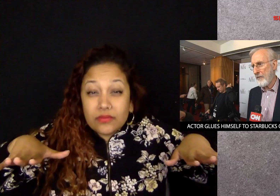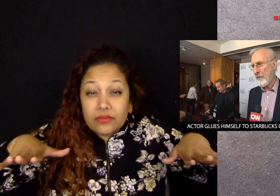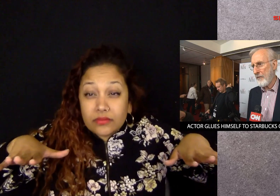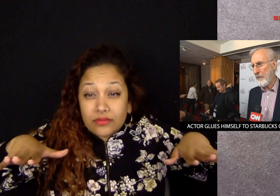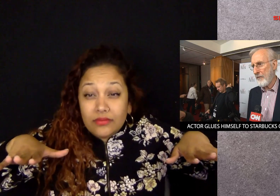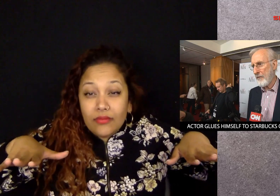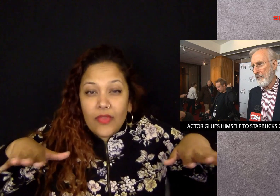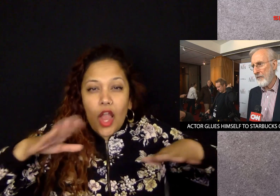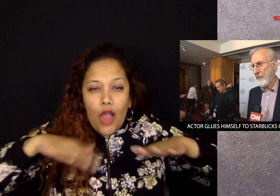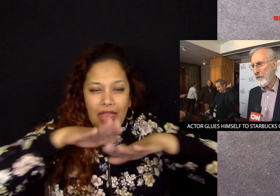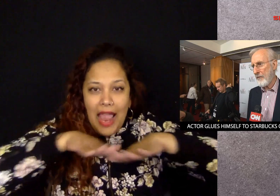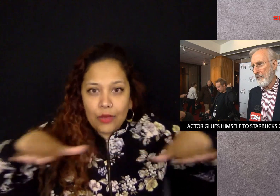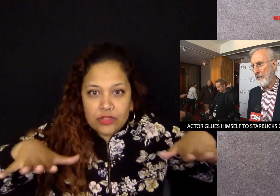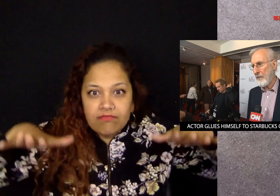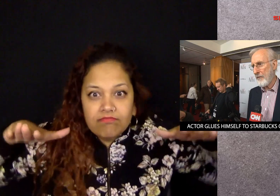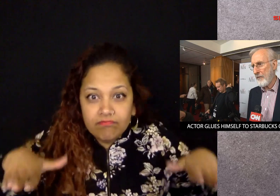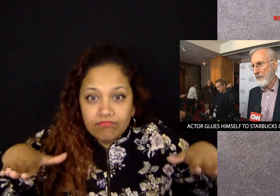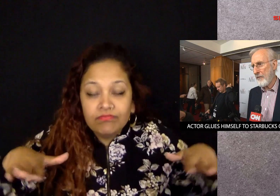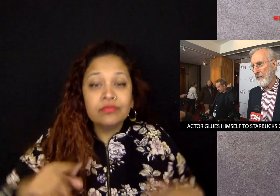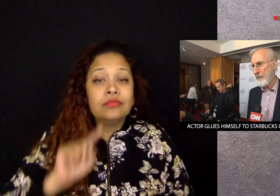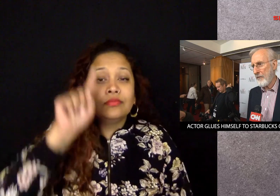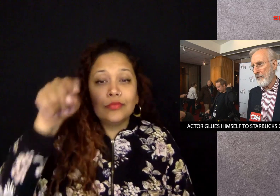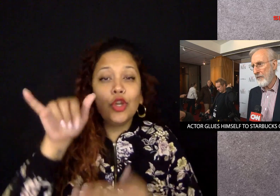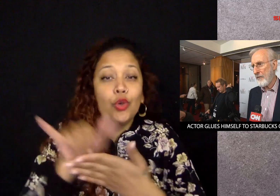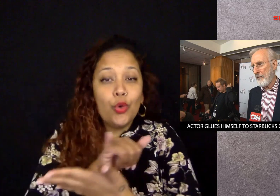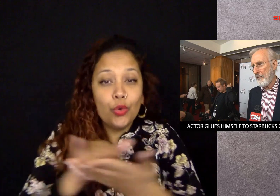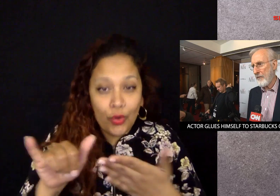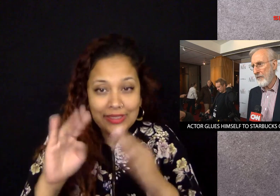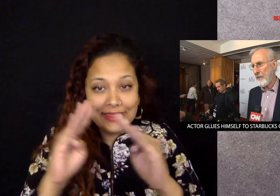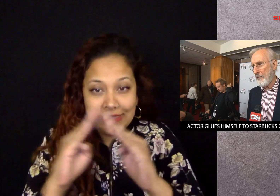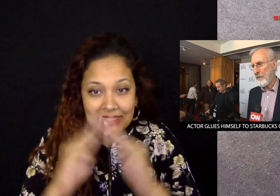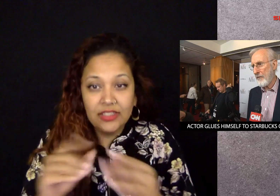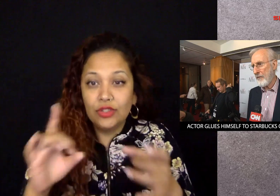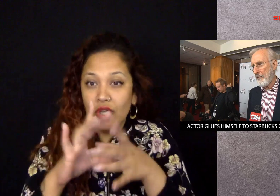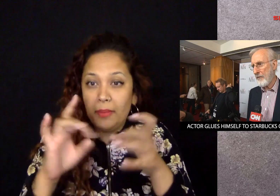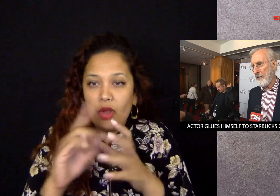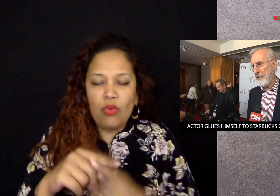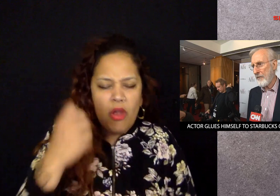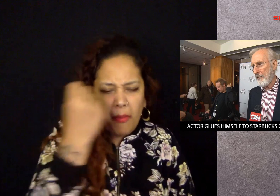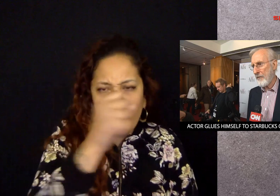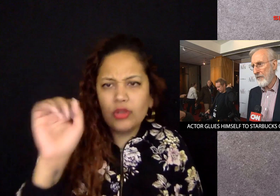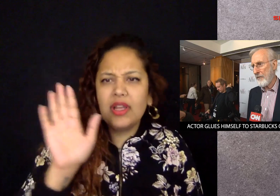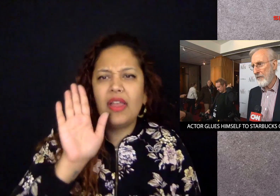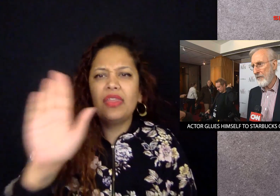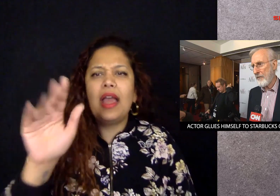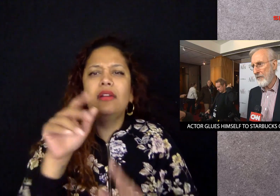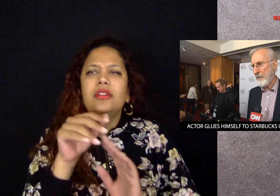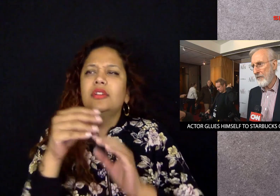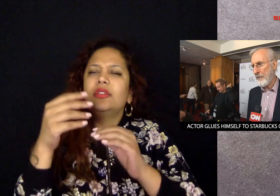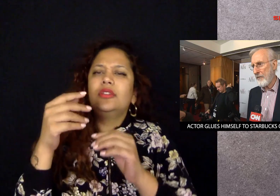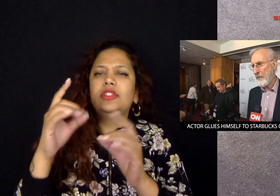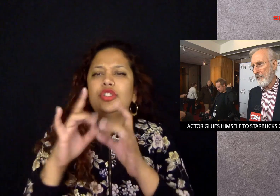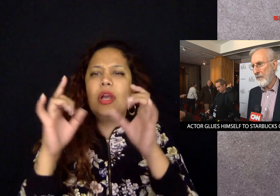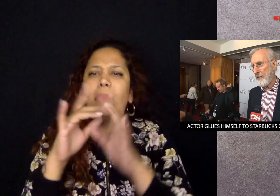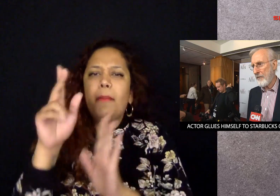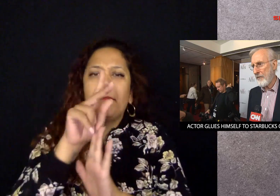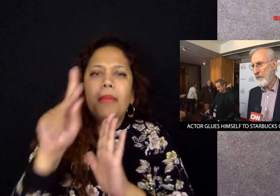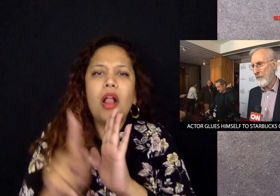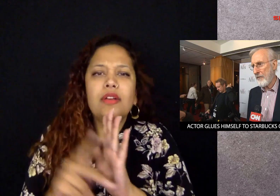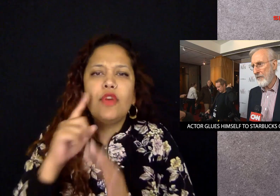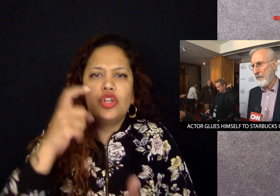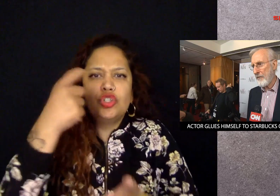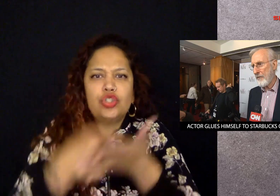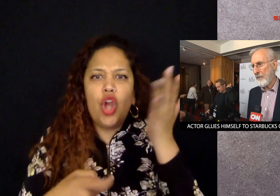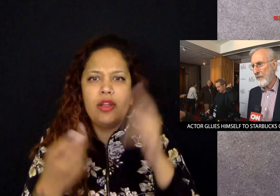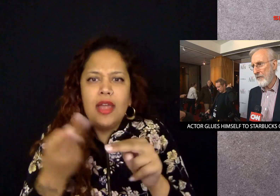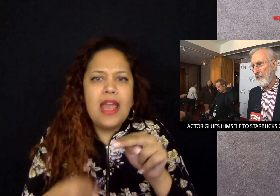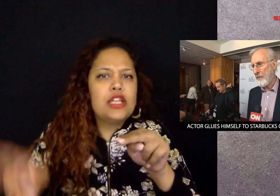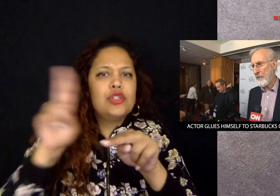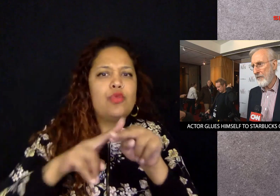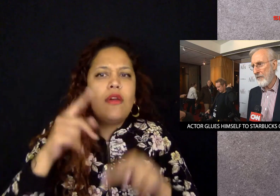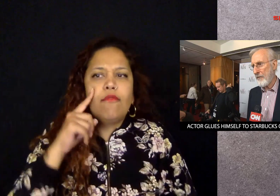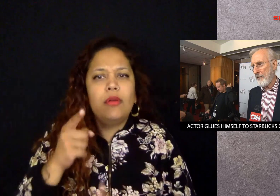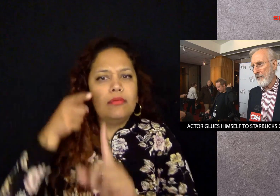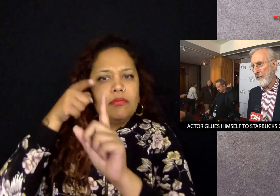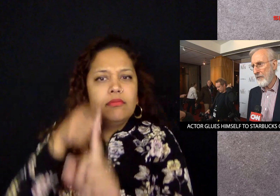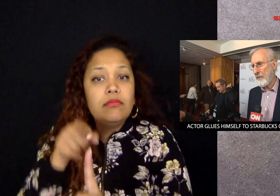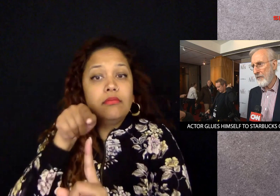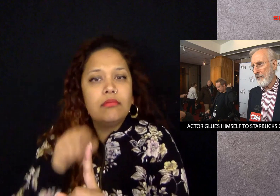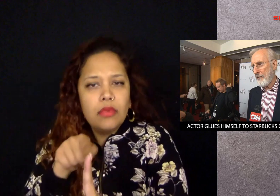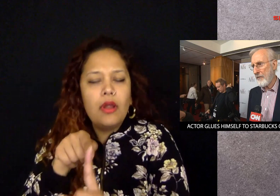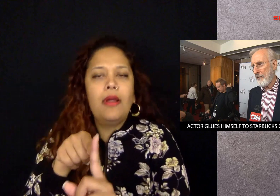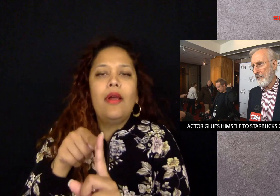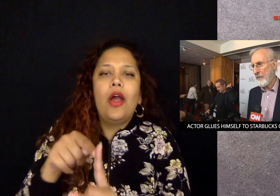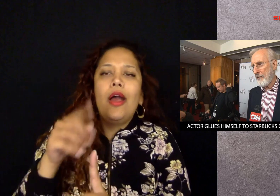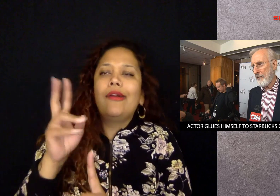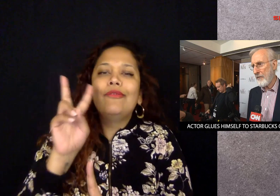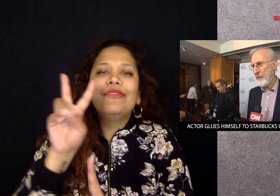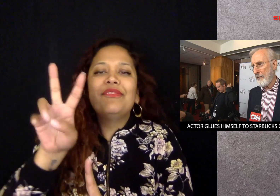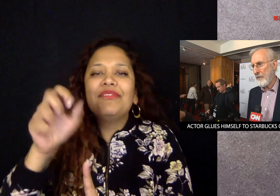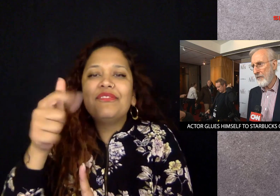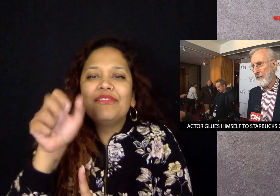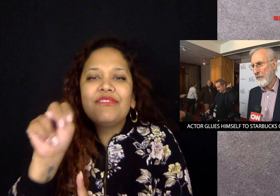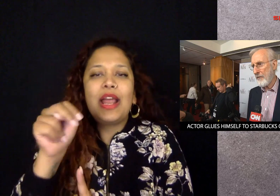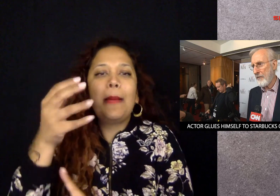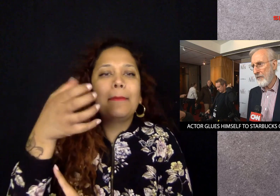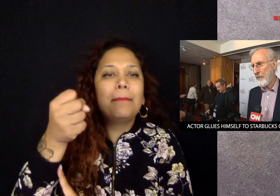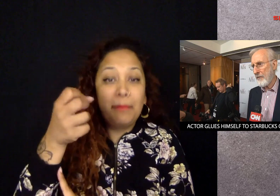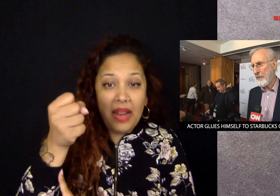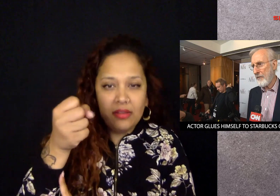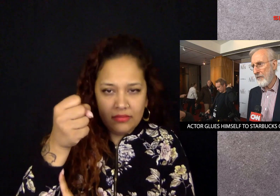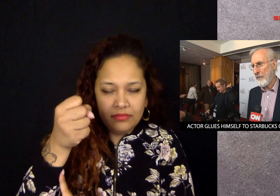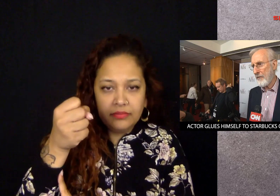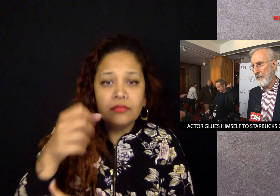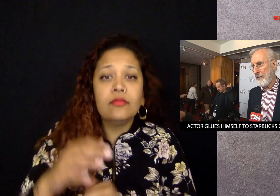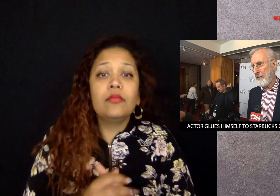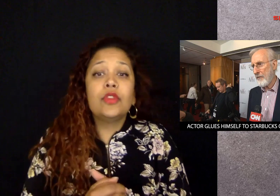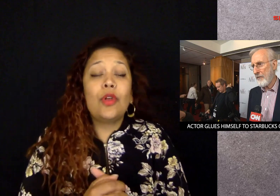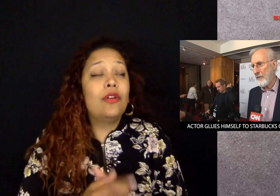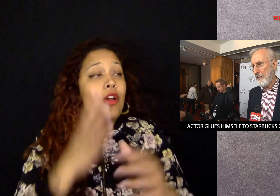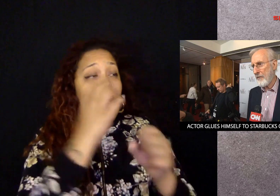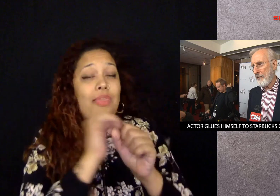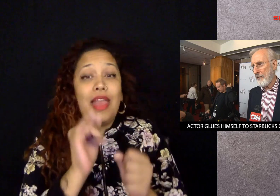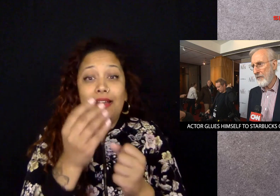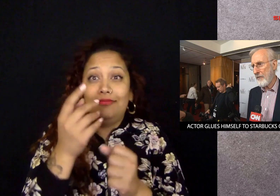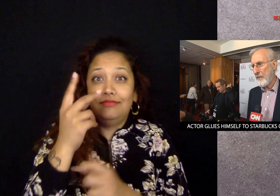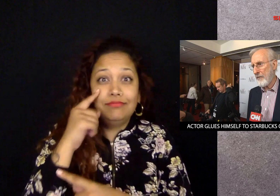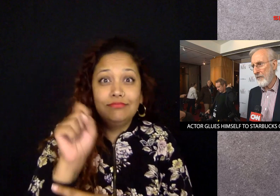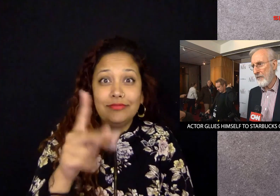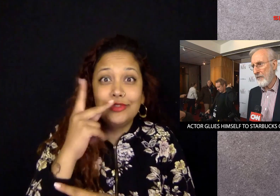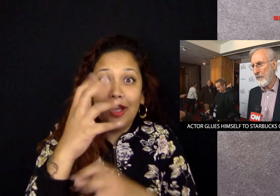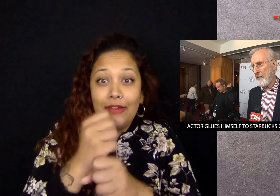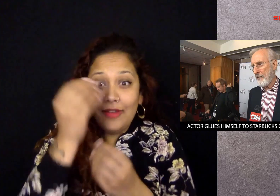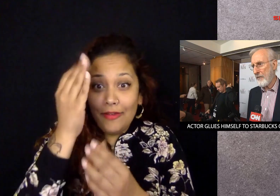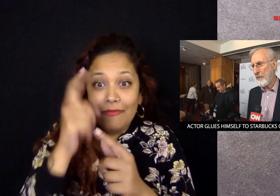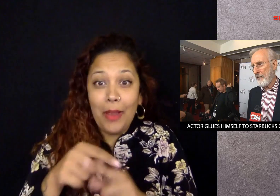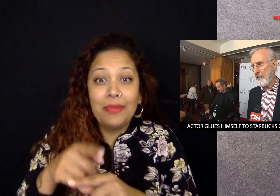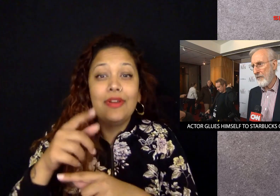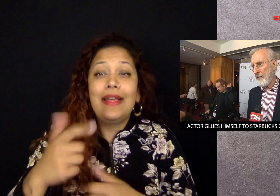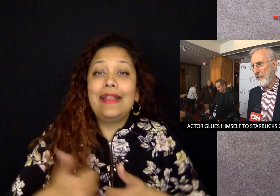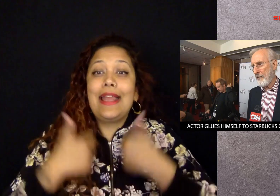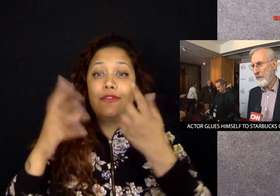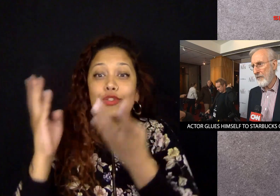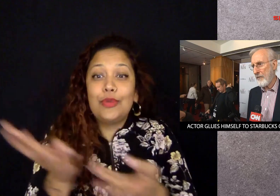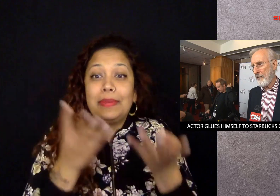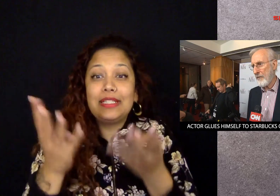City Starbucks to protest the store's policy of charging extra for plant-based milk